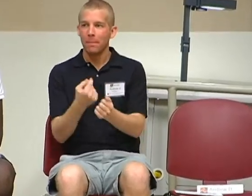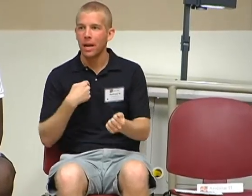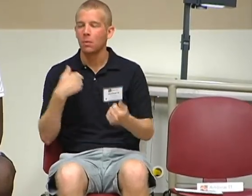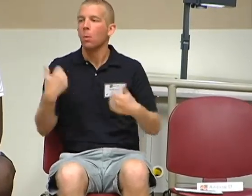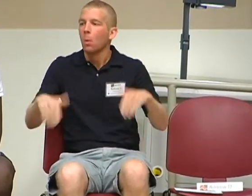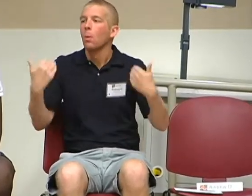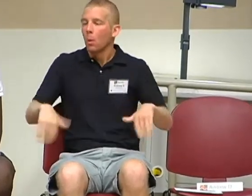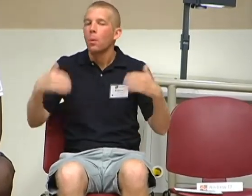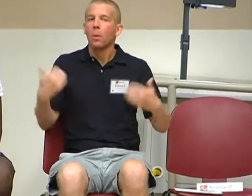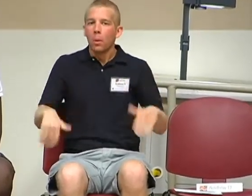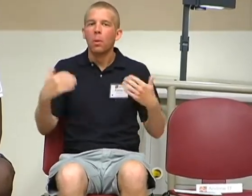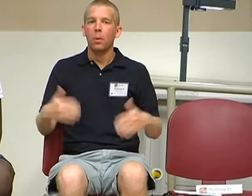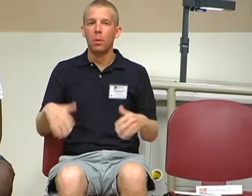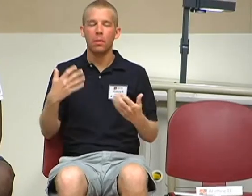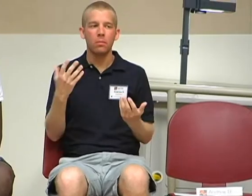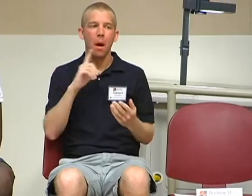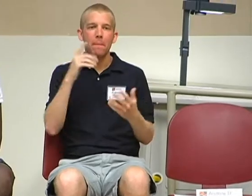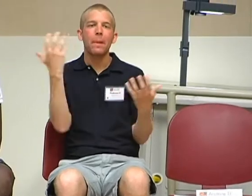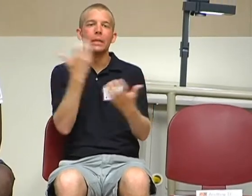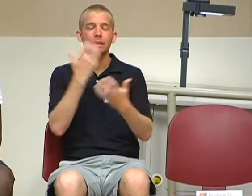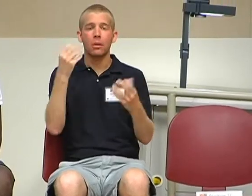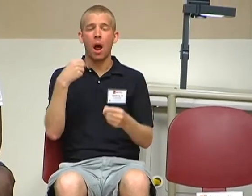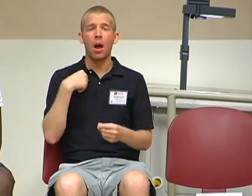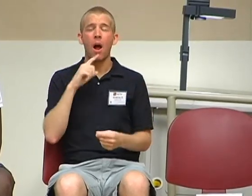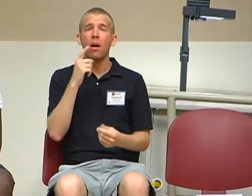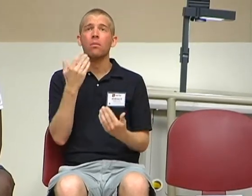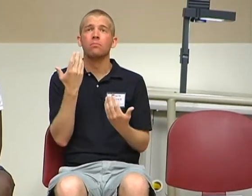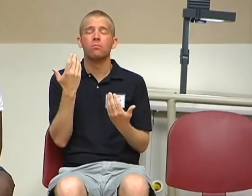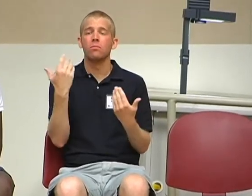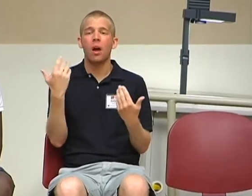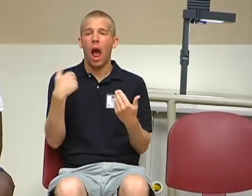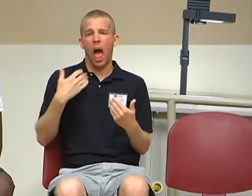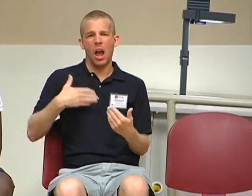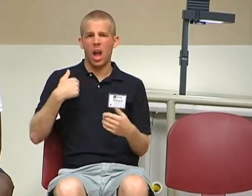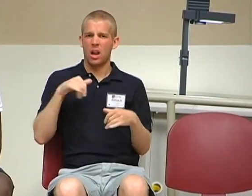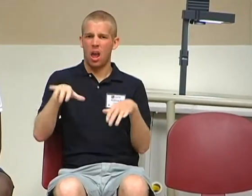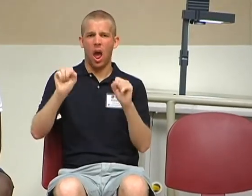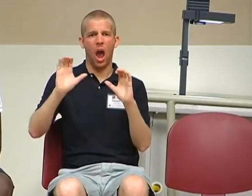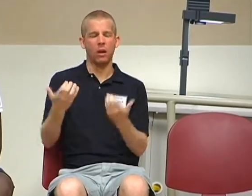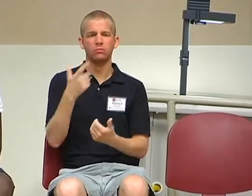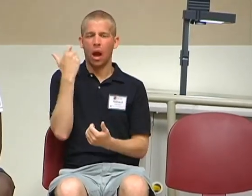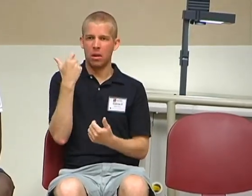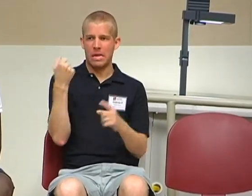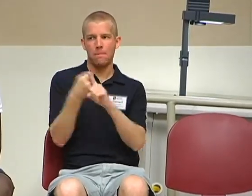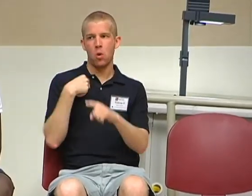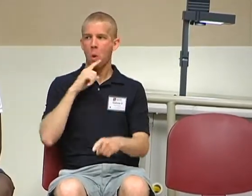said and they were willing to work with me so our group dynamic was amazing.